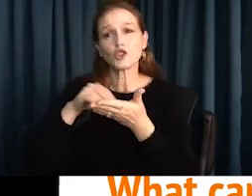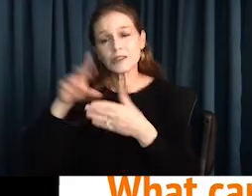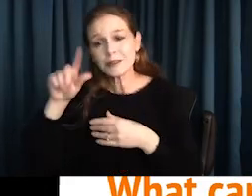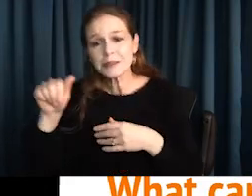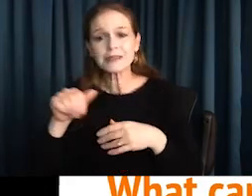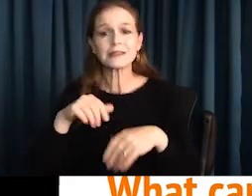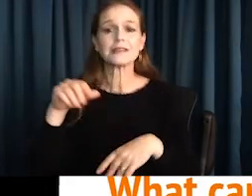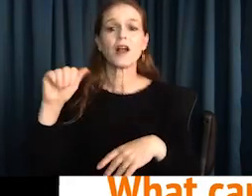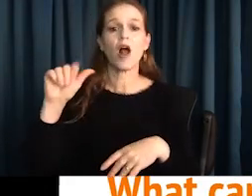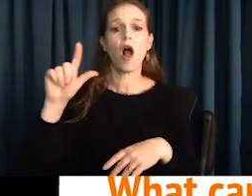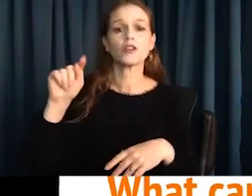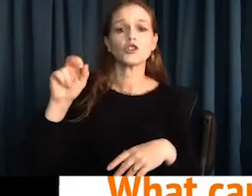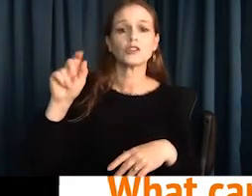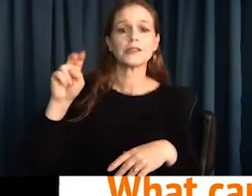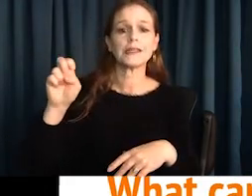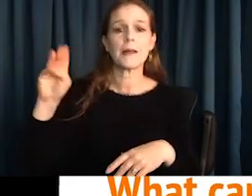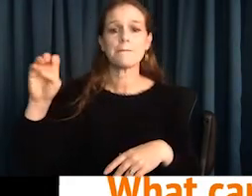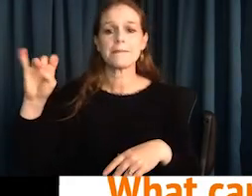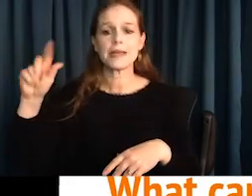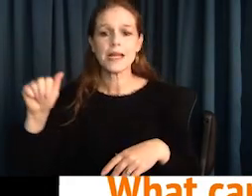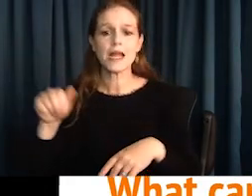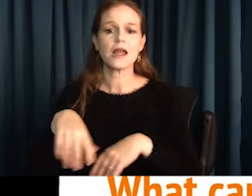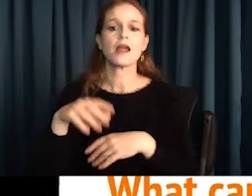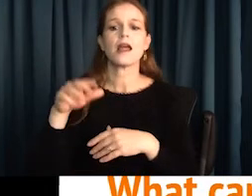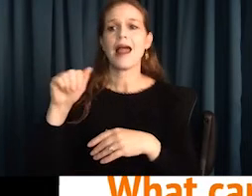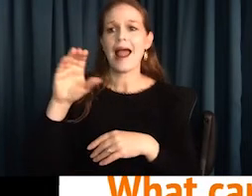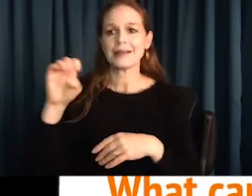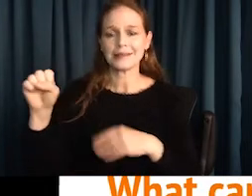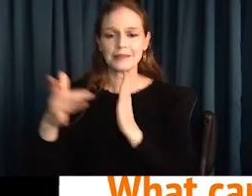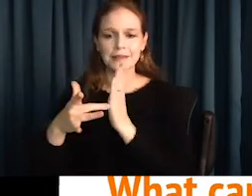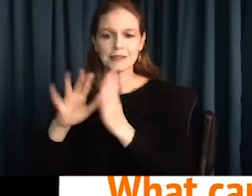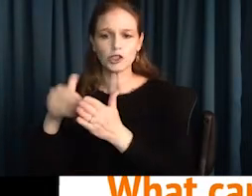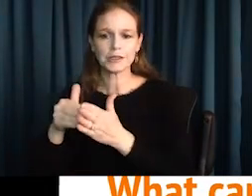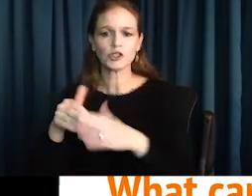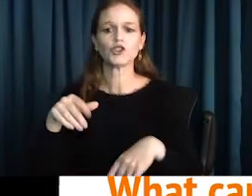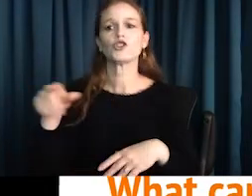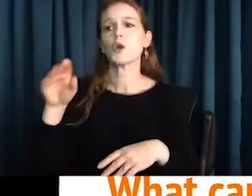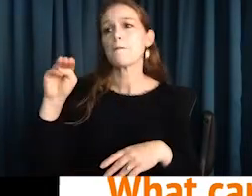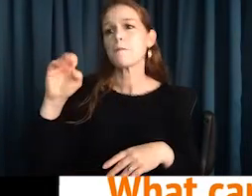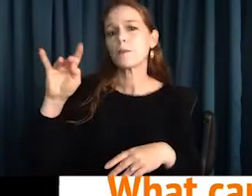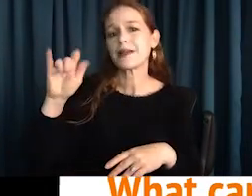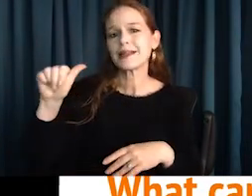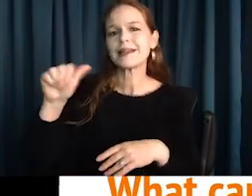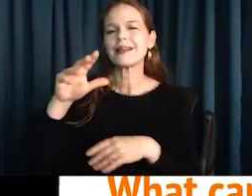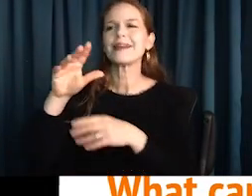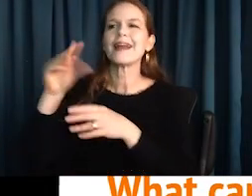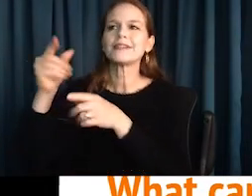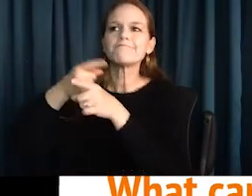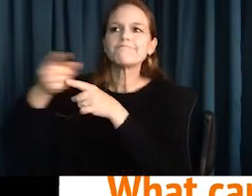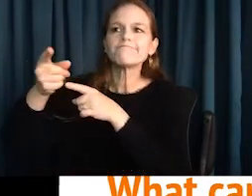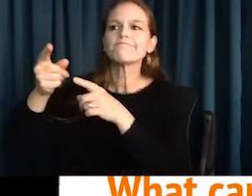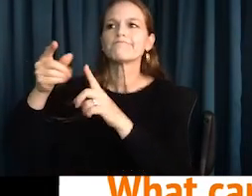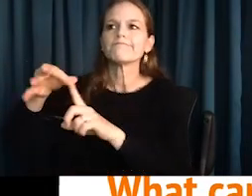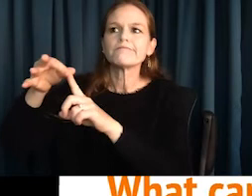are on campus we have mobility and accessible and specialized furniture. Please remember that